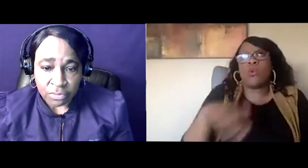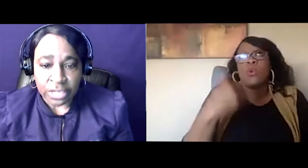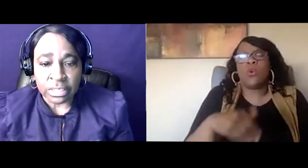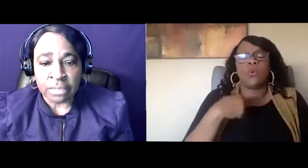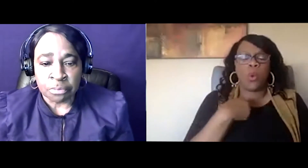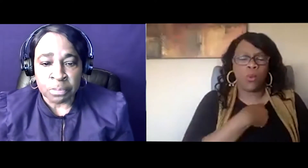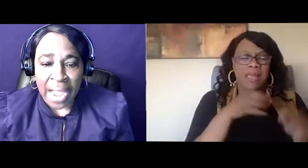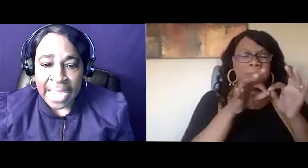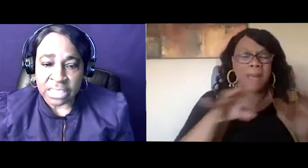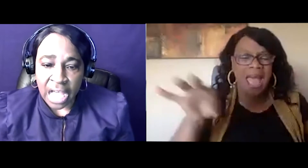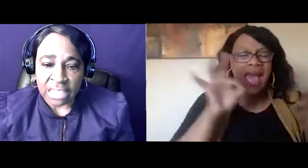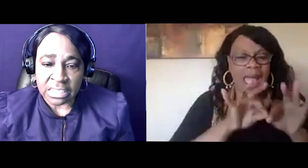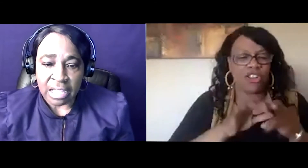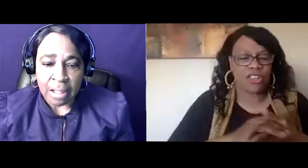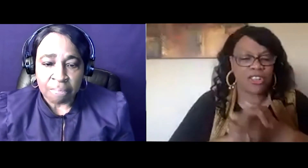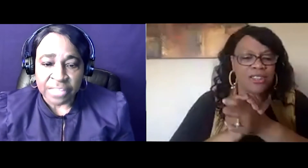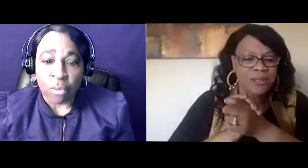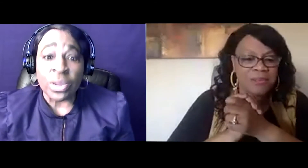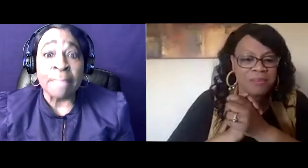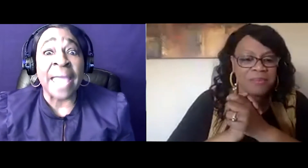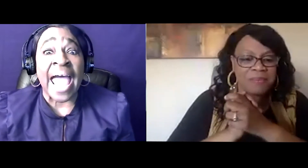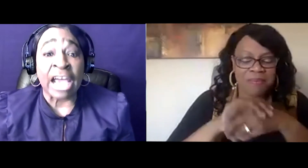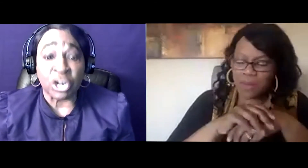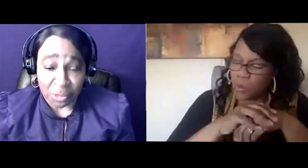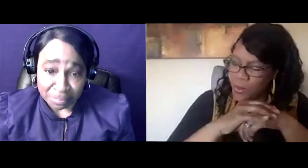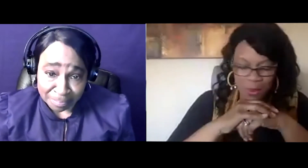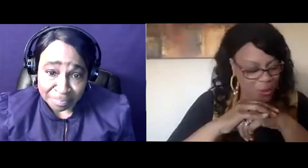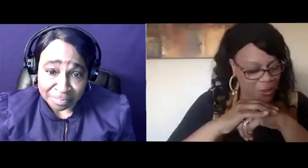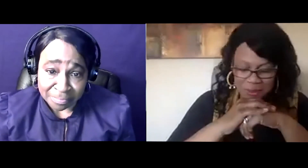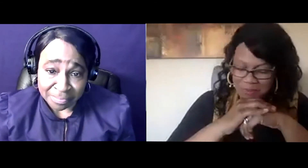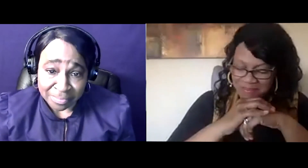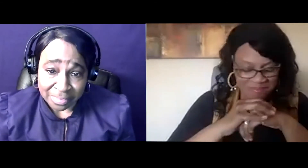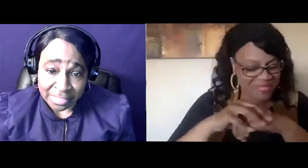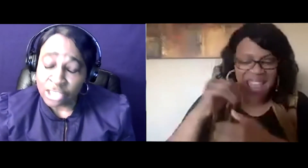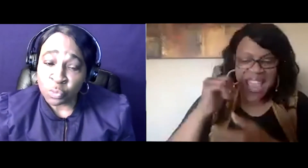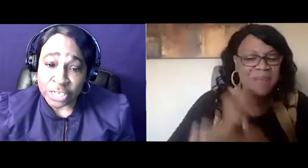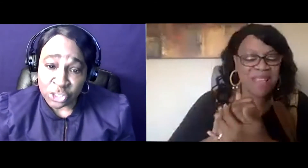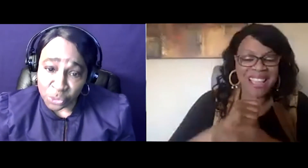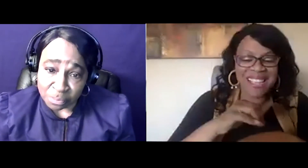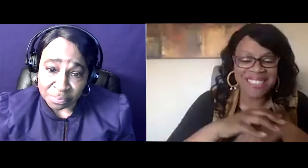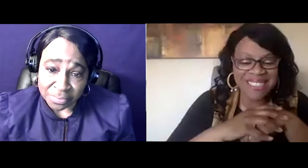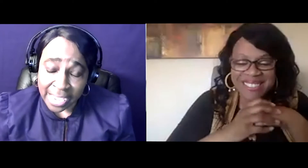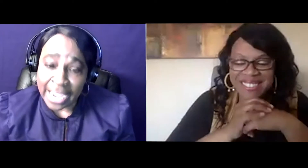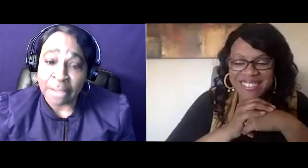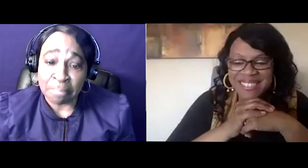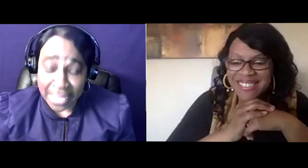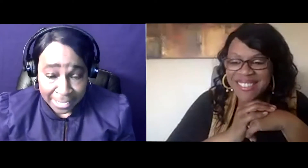that, it reminds us that we matter. Yes, we do. Amen.